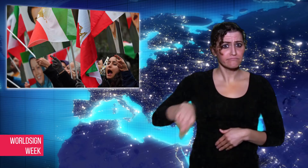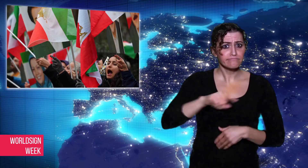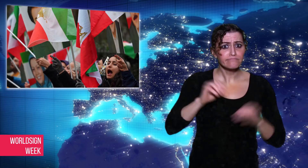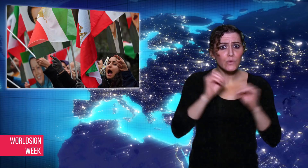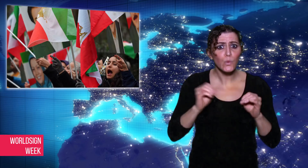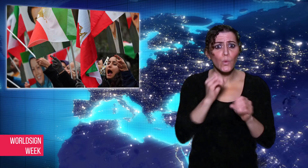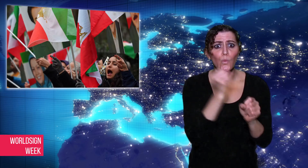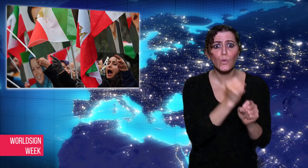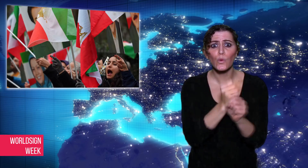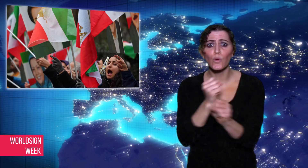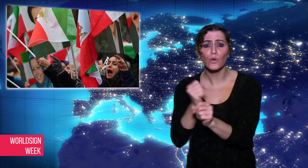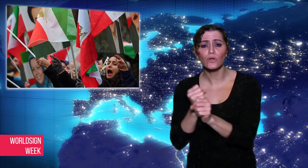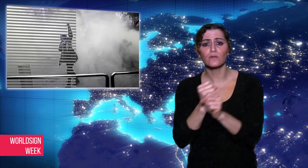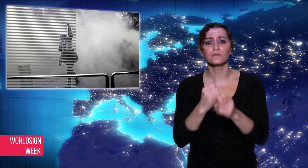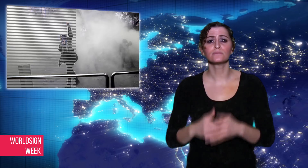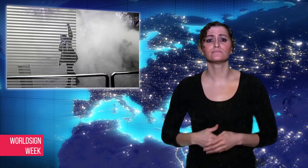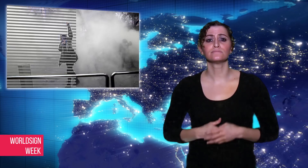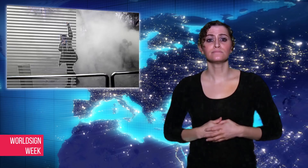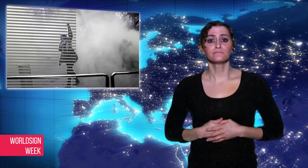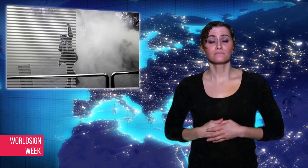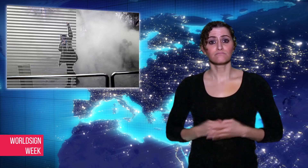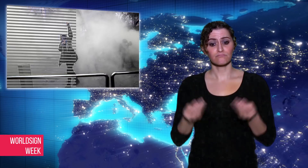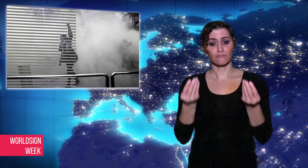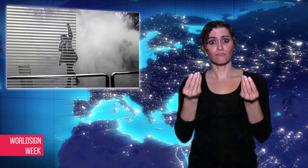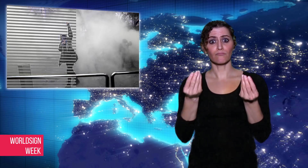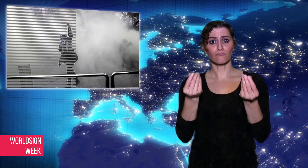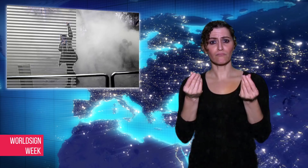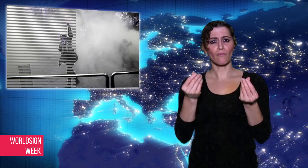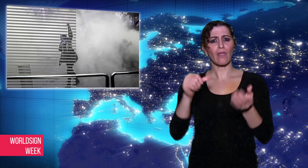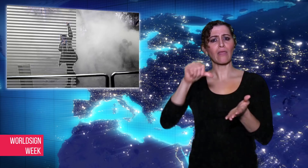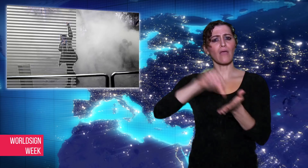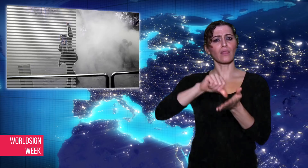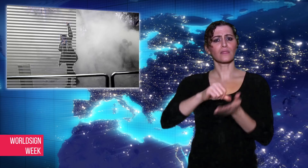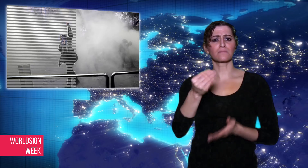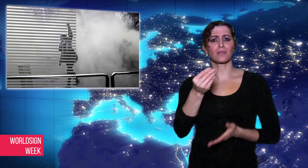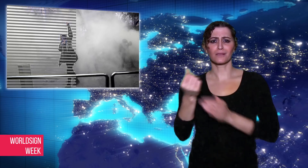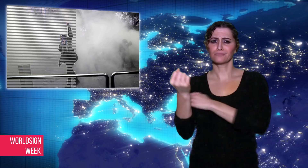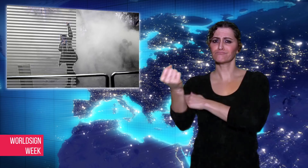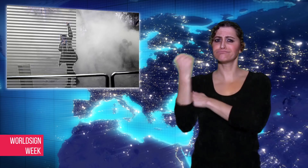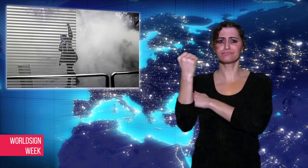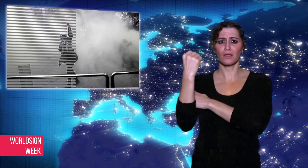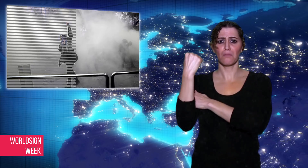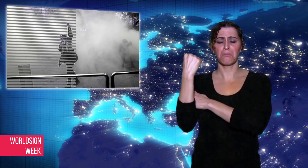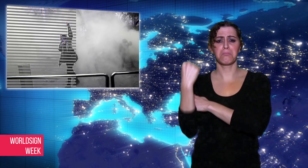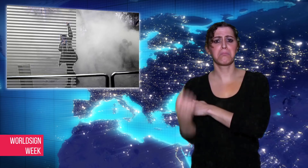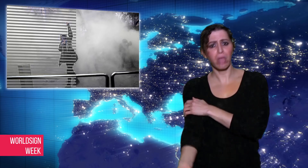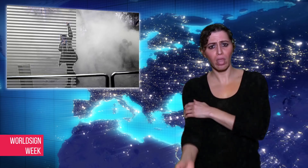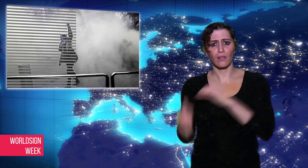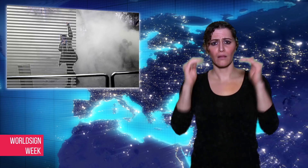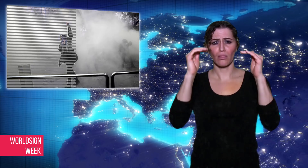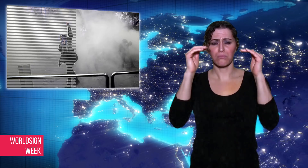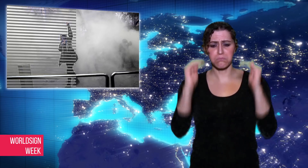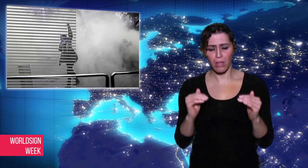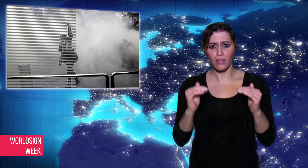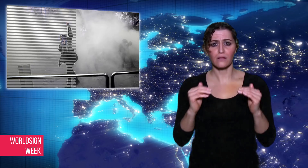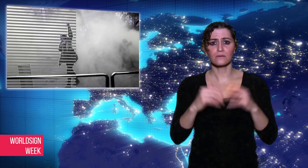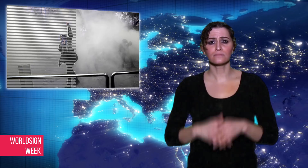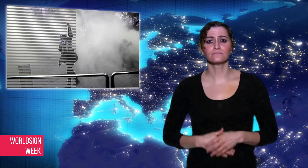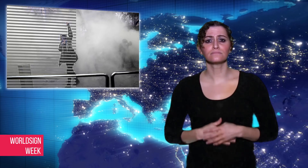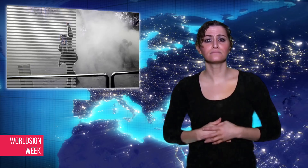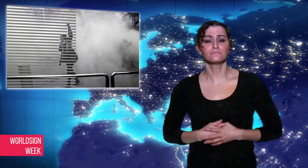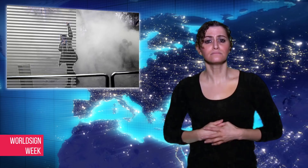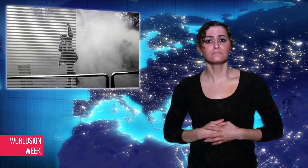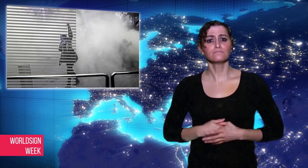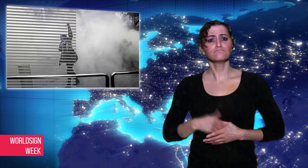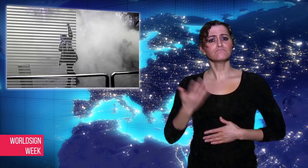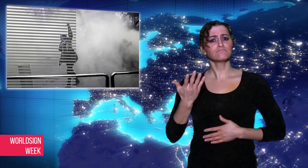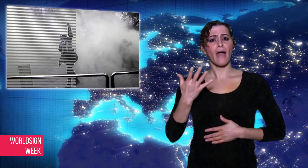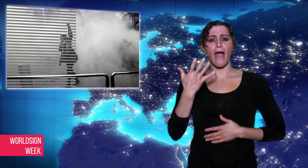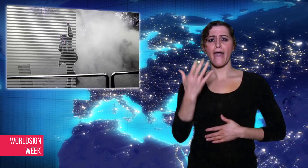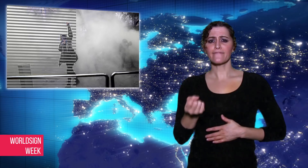has depreciated. State-owned companies